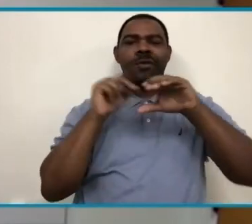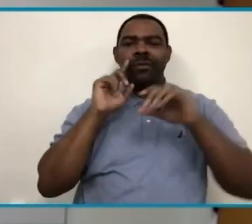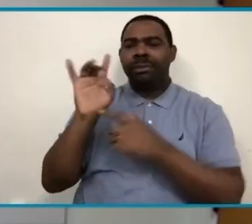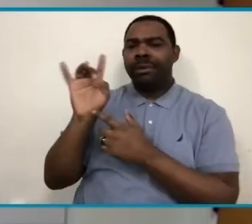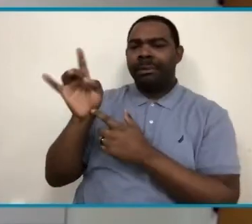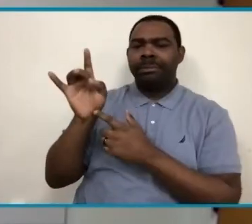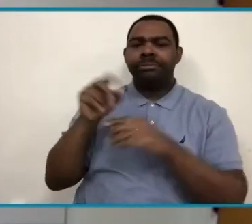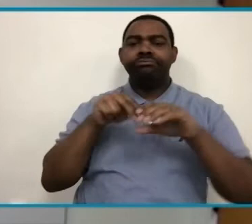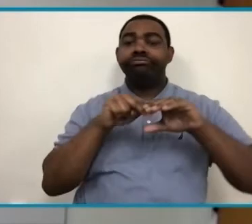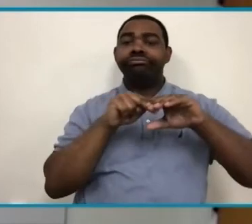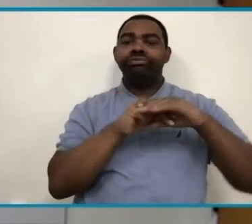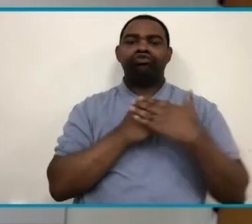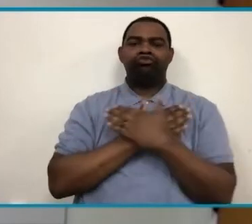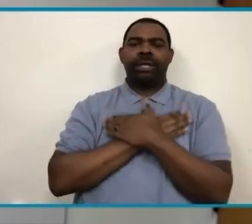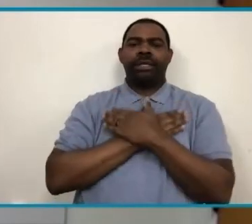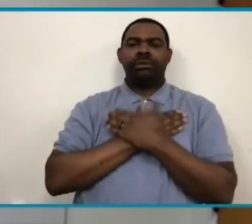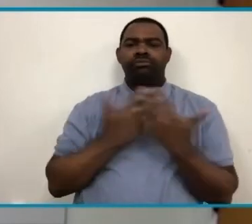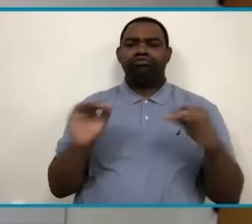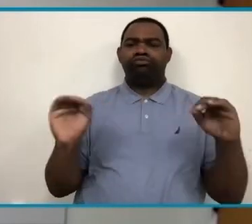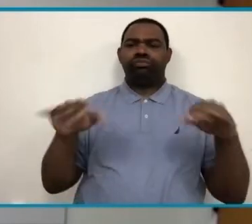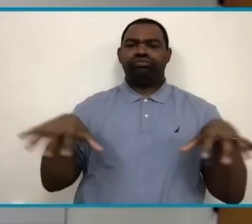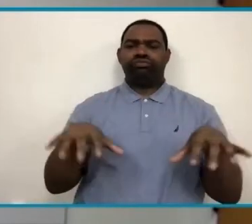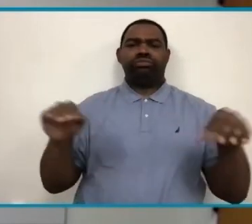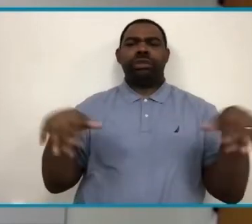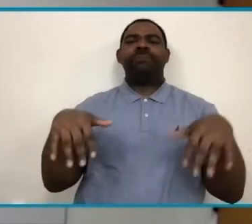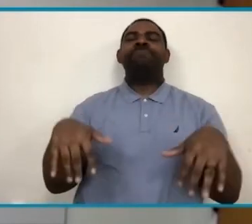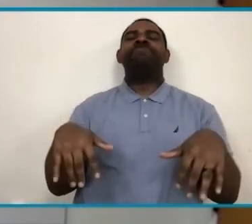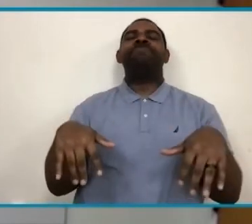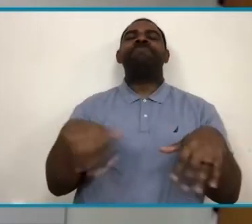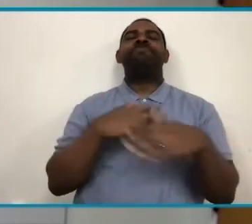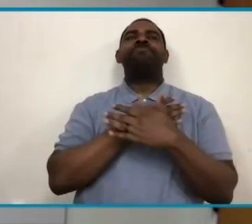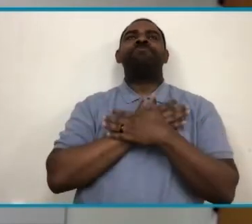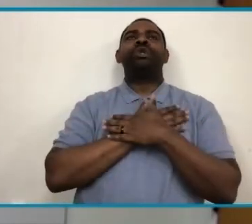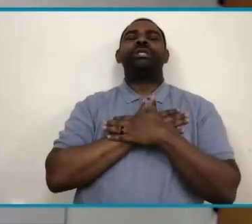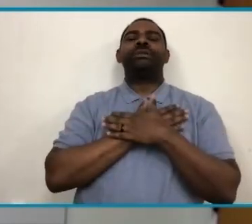do nothing. Though I think doing nothing is easier said than done.